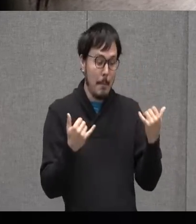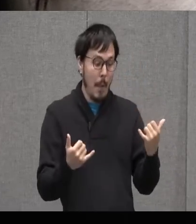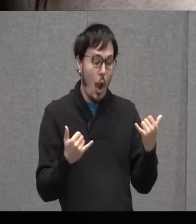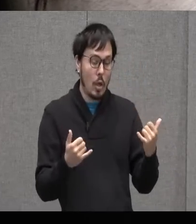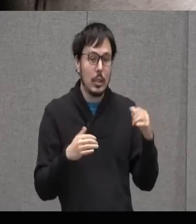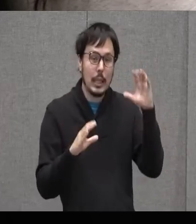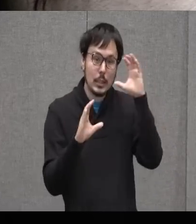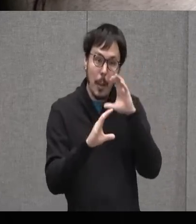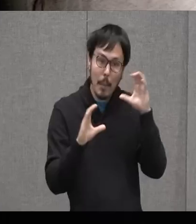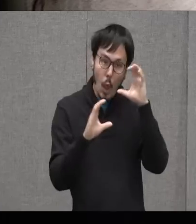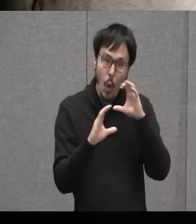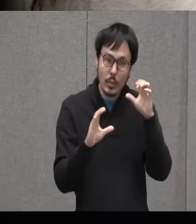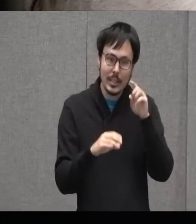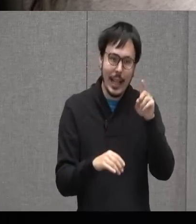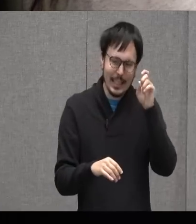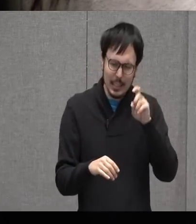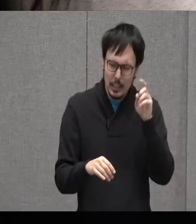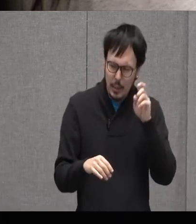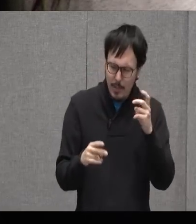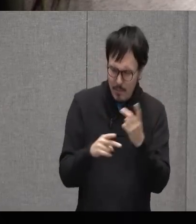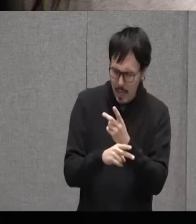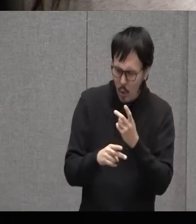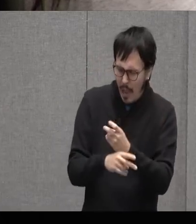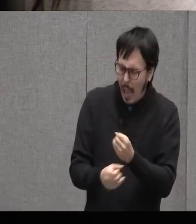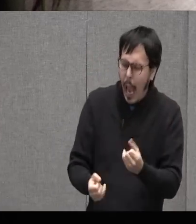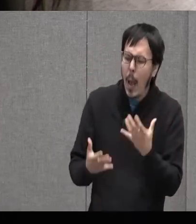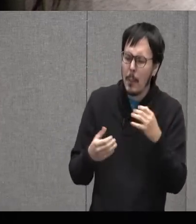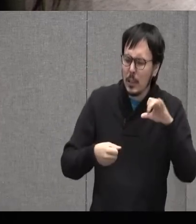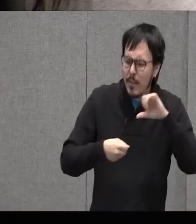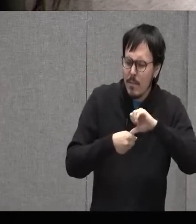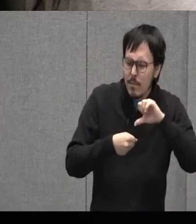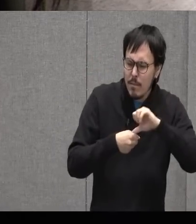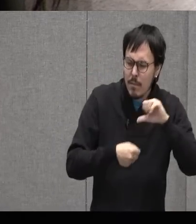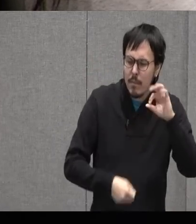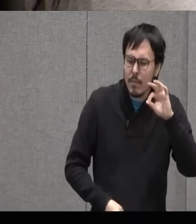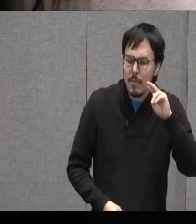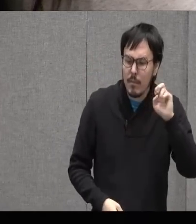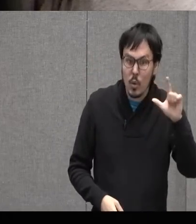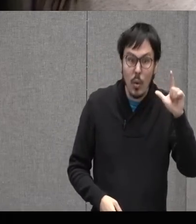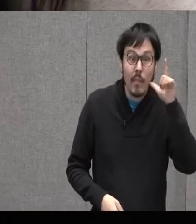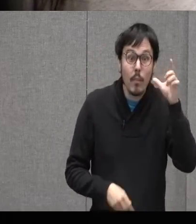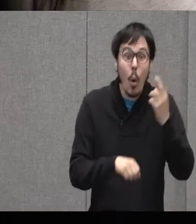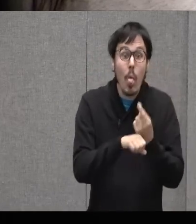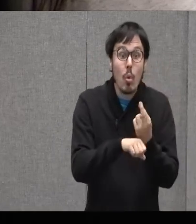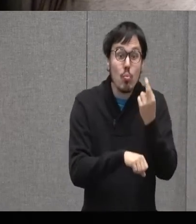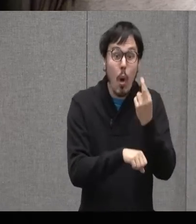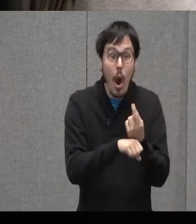to get a rocket past the atmosphere and out into space. Take that gravity.